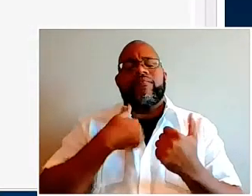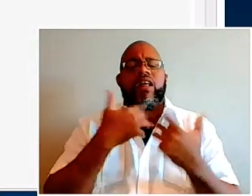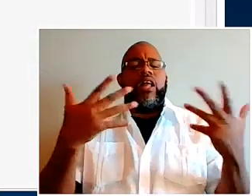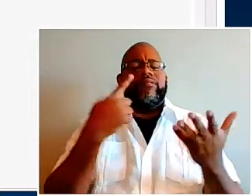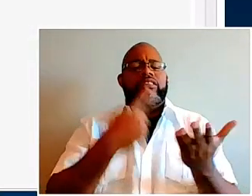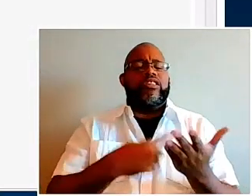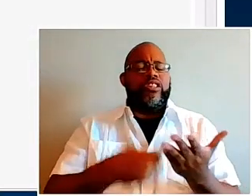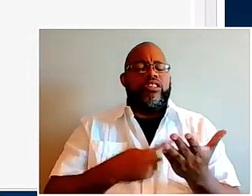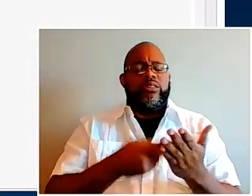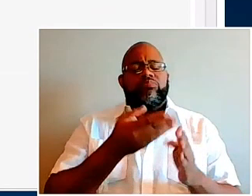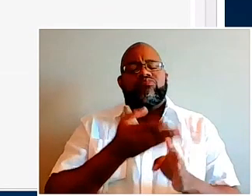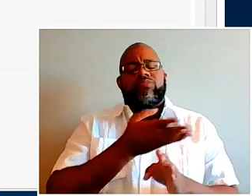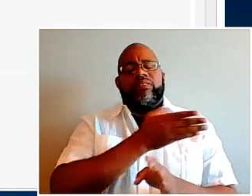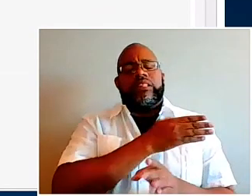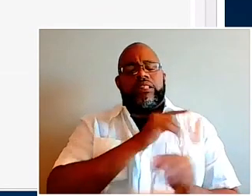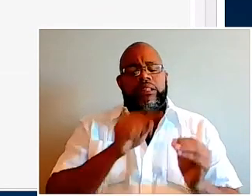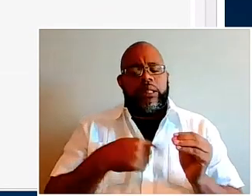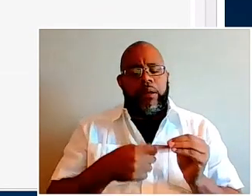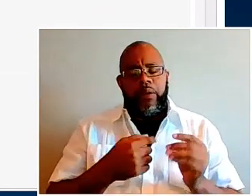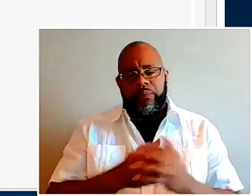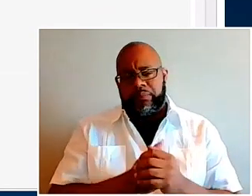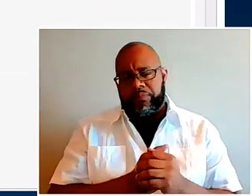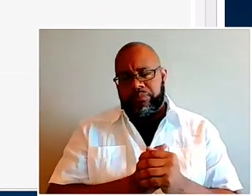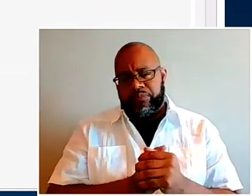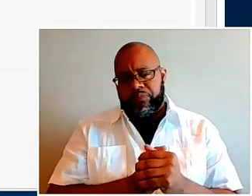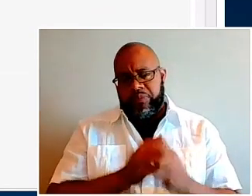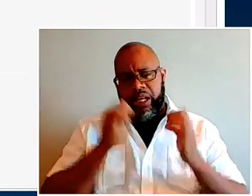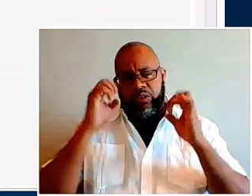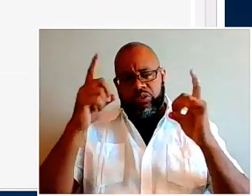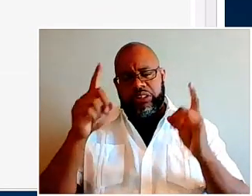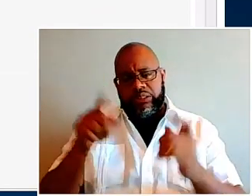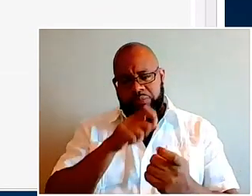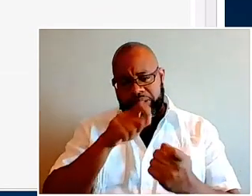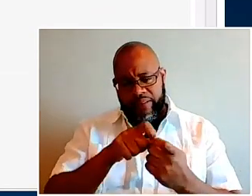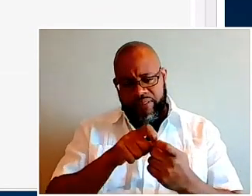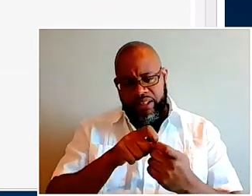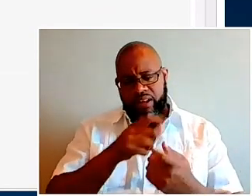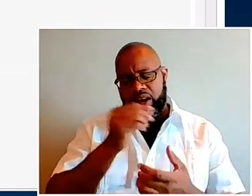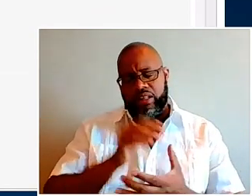previously about education-specific and, you know, those that are not